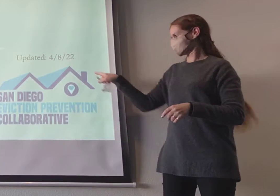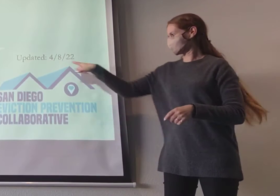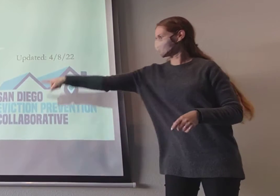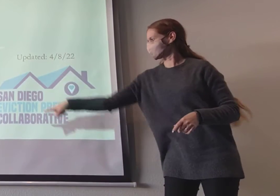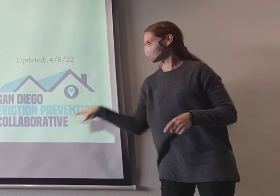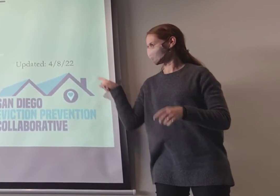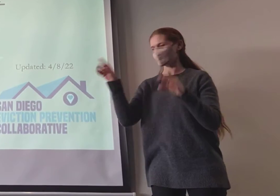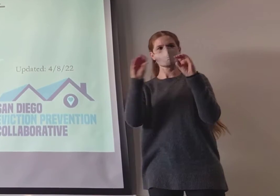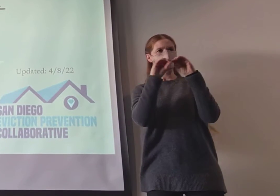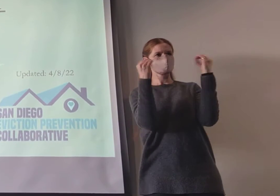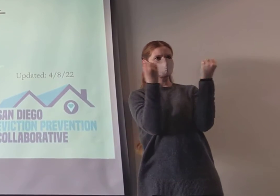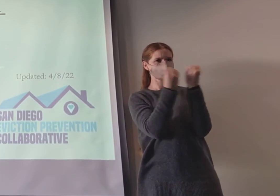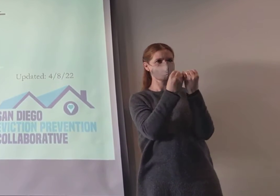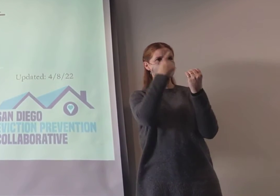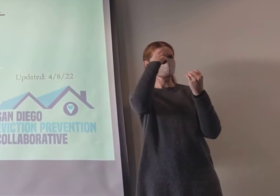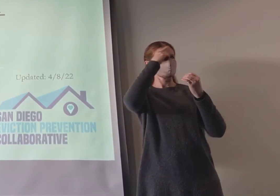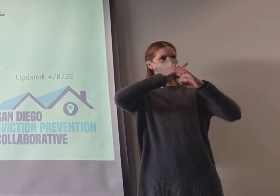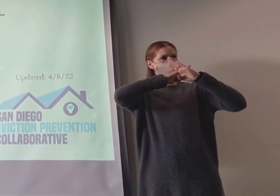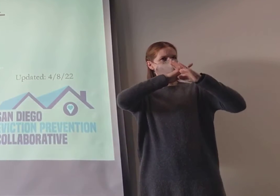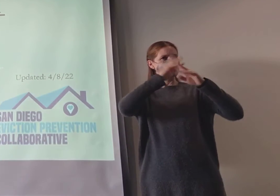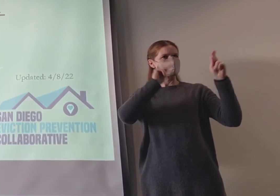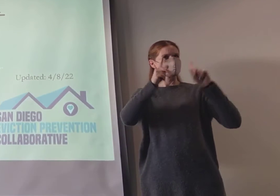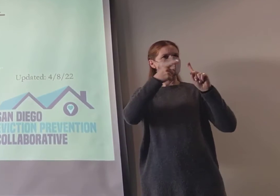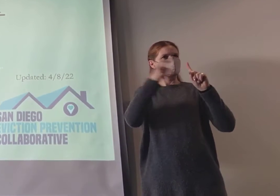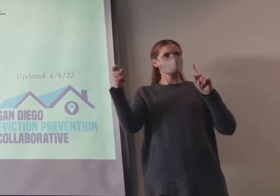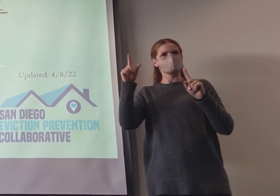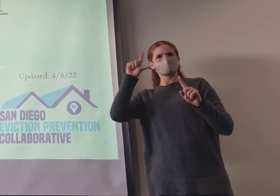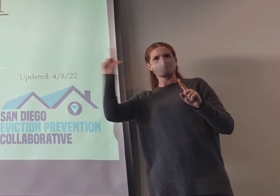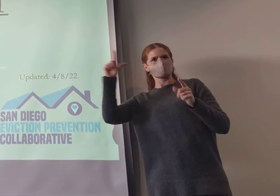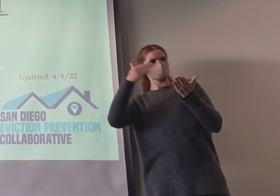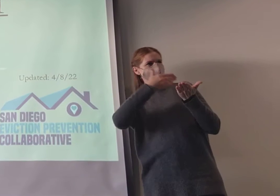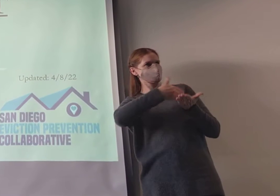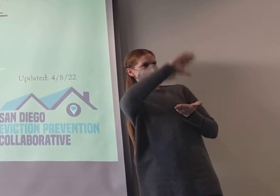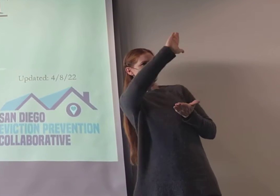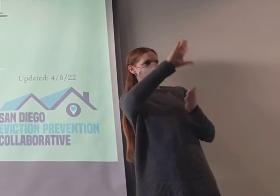using slides that Legal Aid Society of San Diego provided to us.